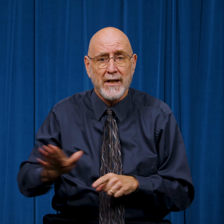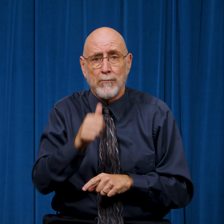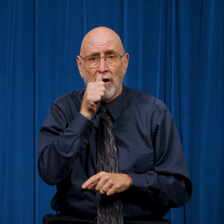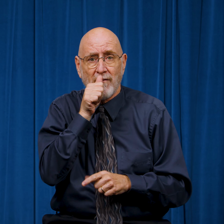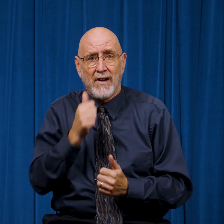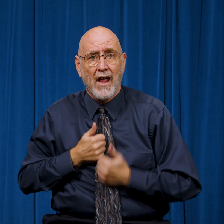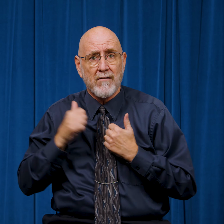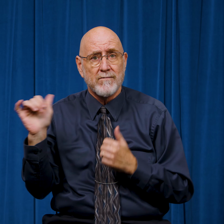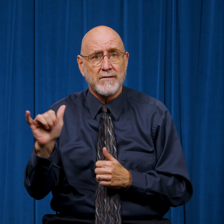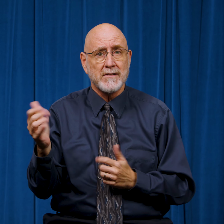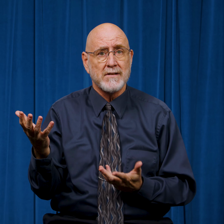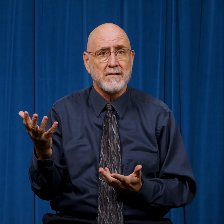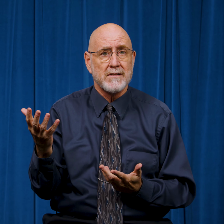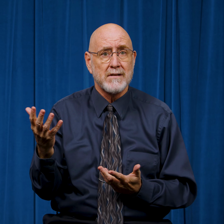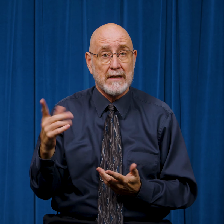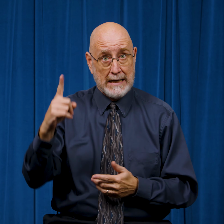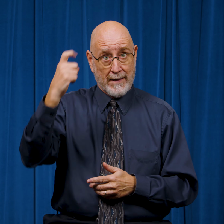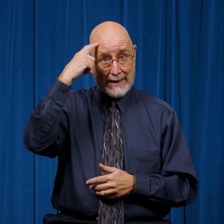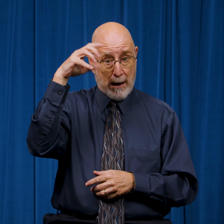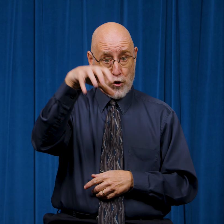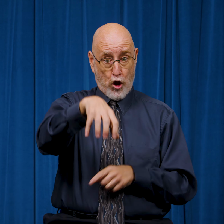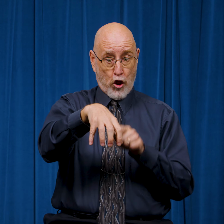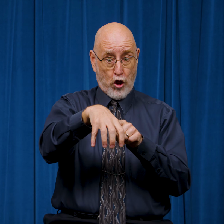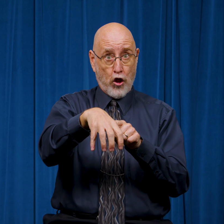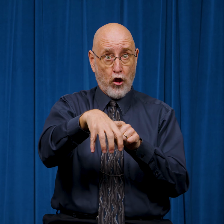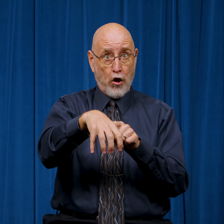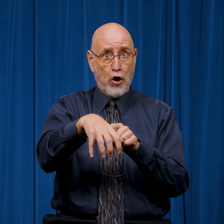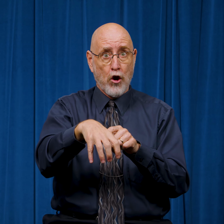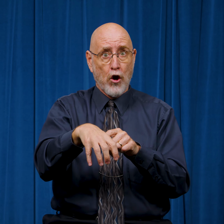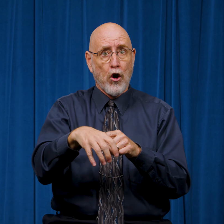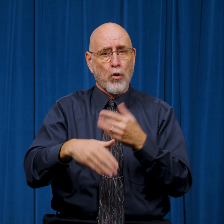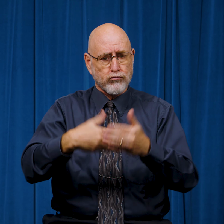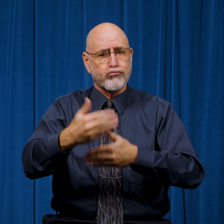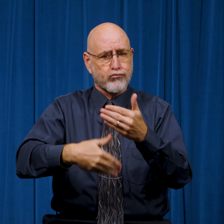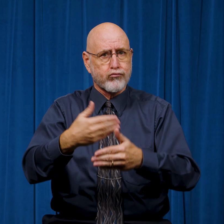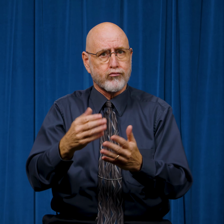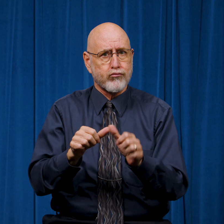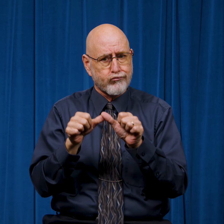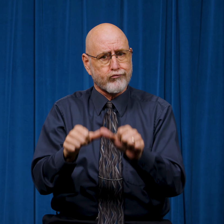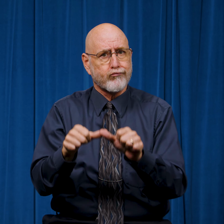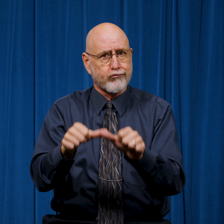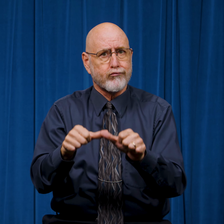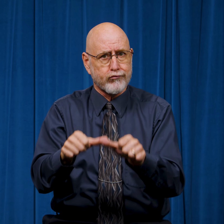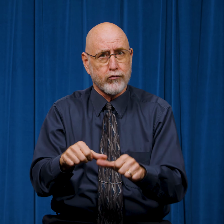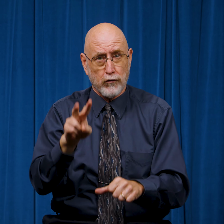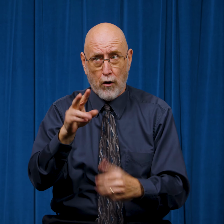But as the Capitol building was also a work in progress through two centuries,